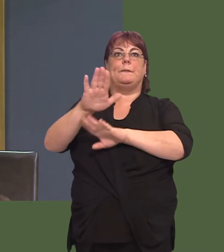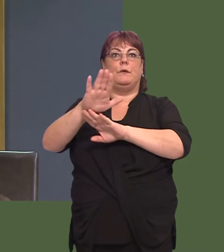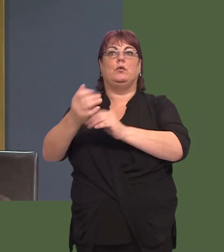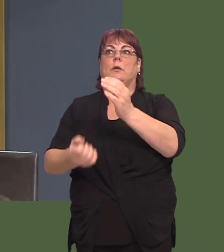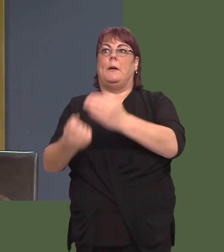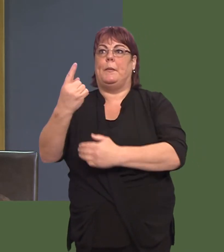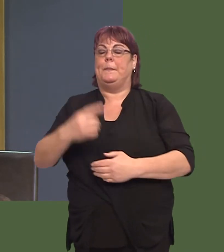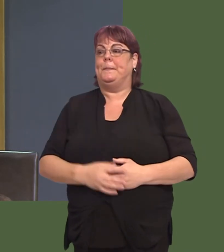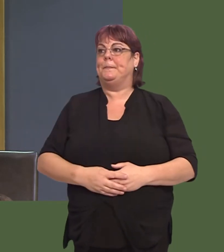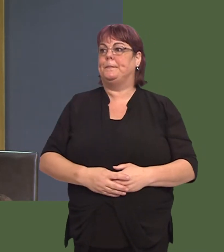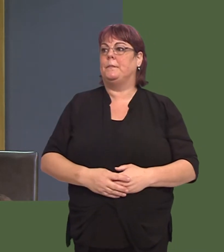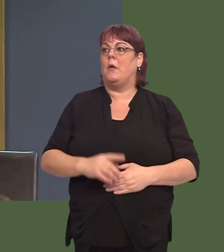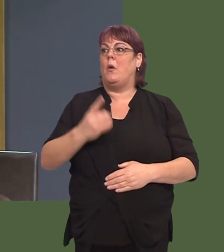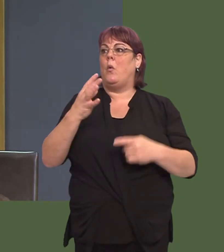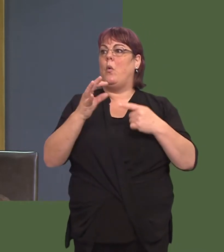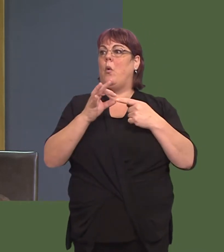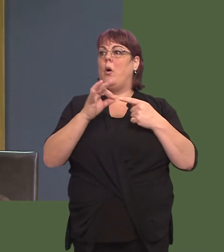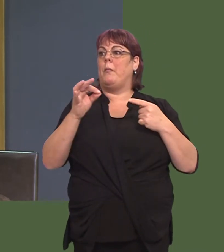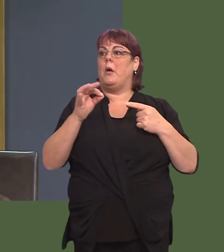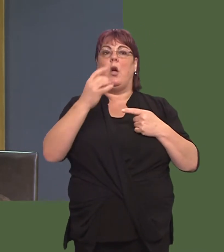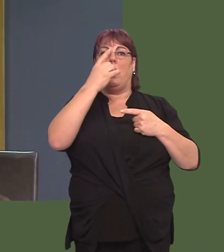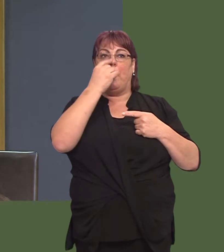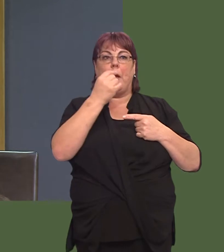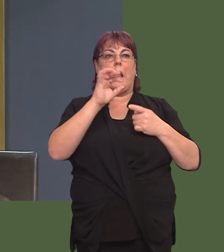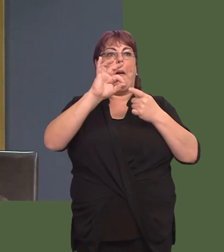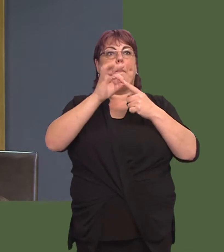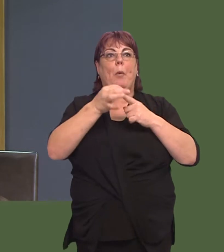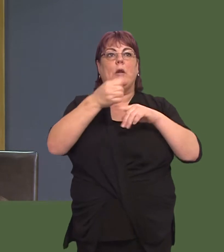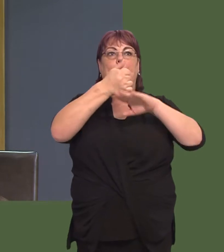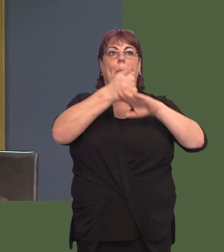The options include looking at human capital, a points-based system, post-study work schemes,